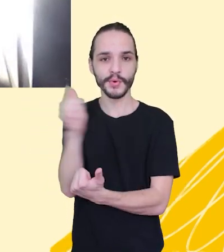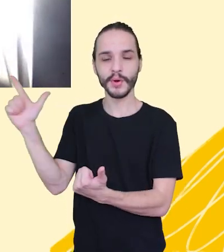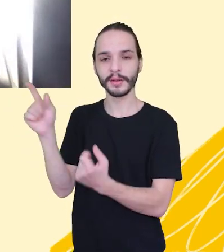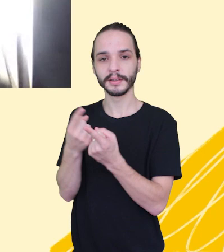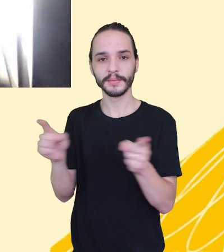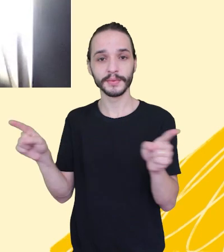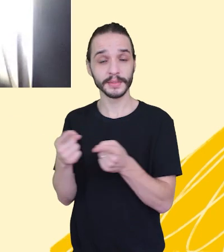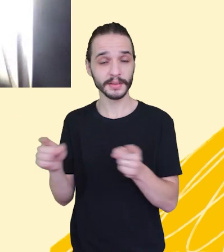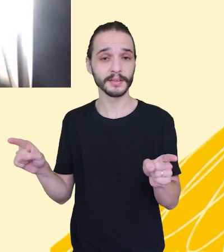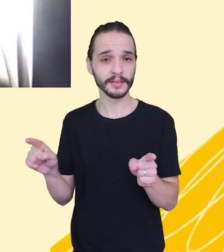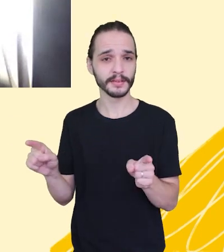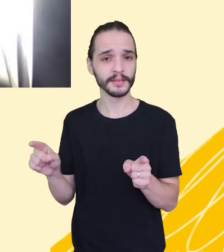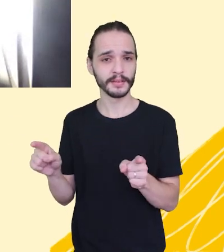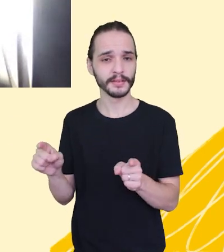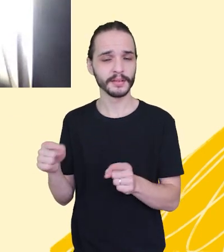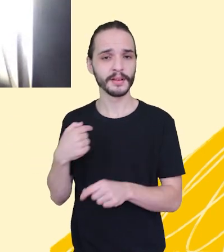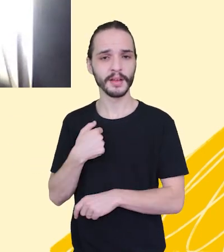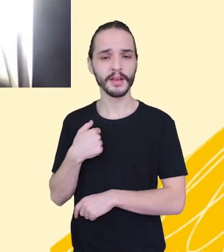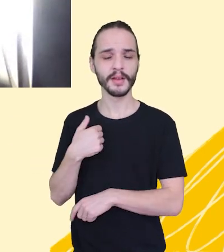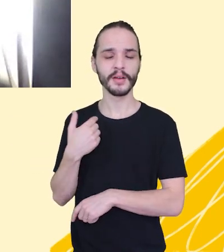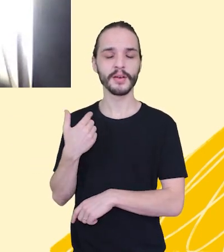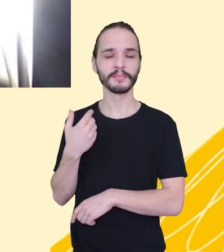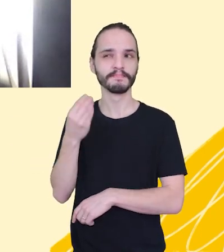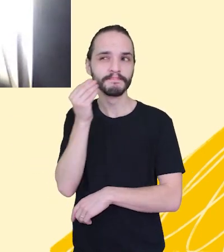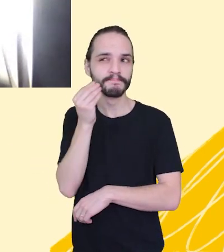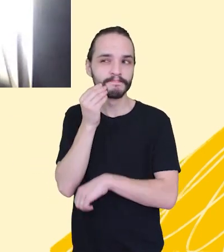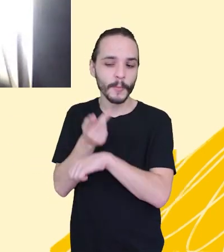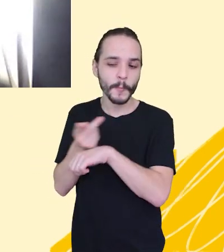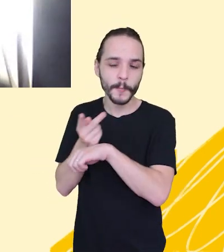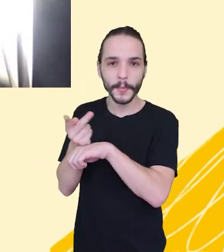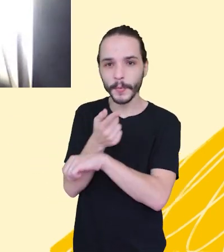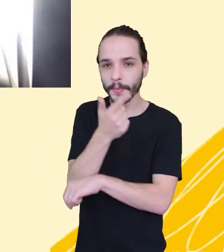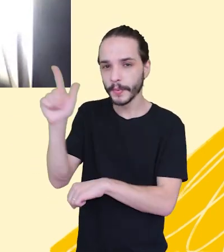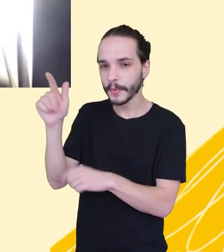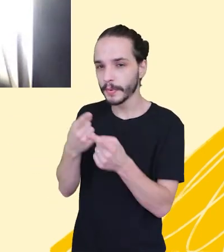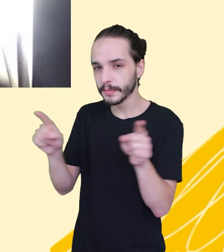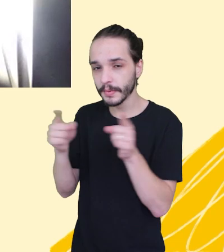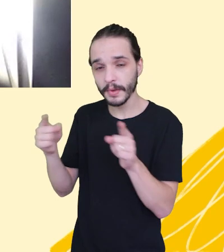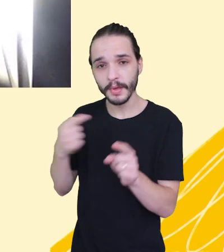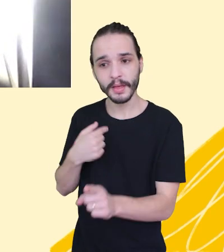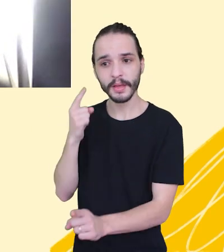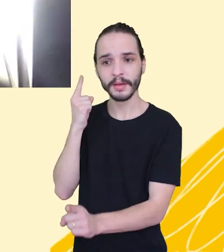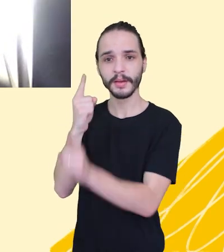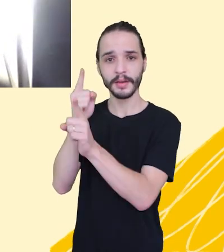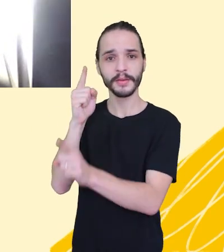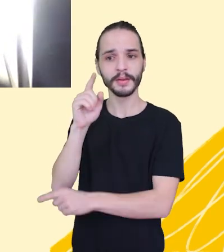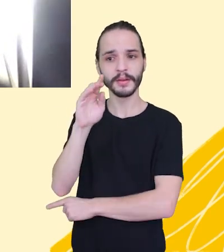And when I found that Bowie song, I just tried to find out where can it start.